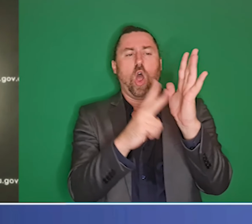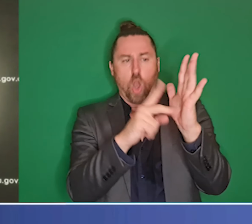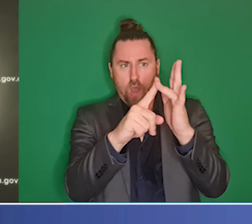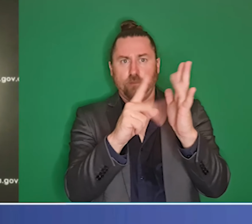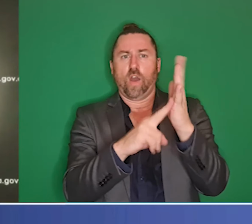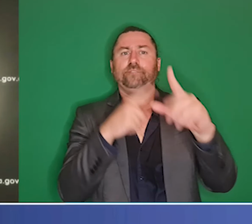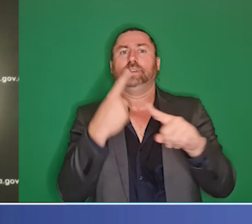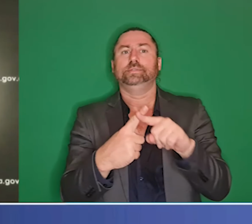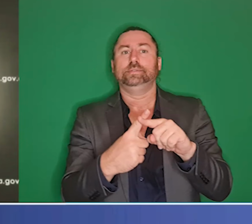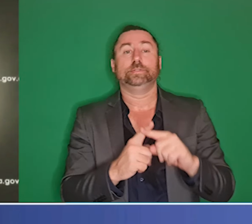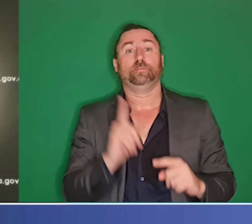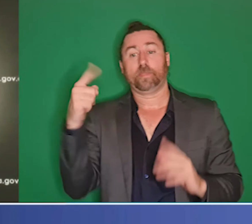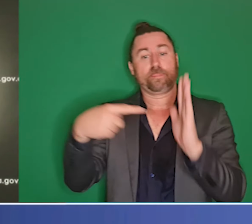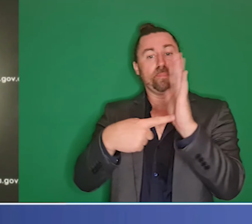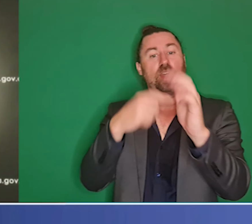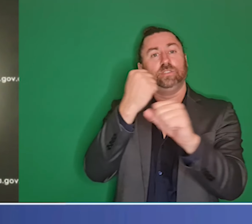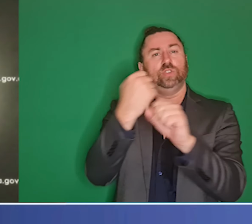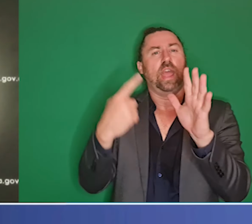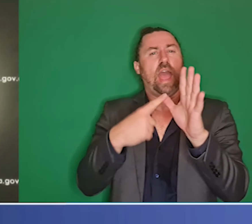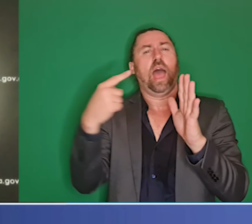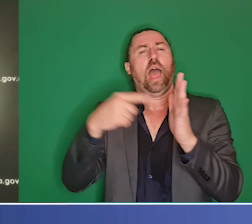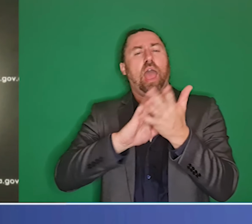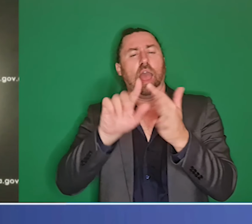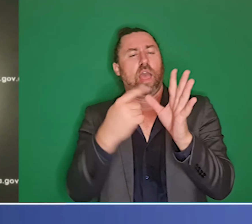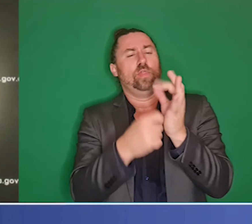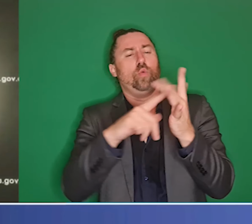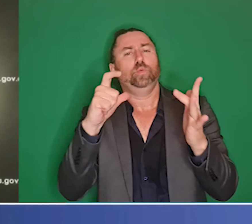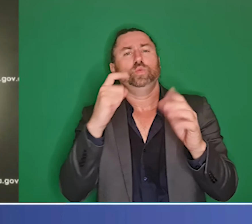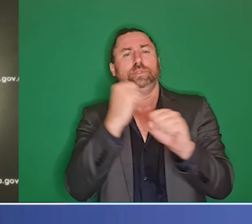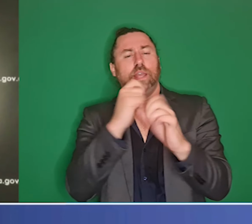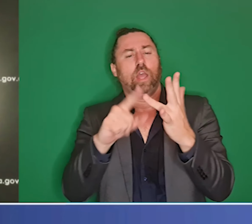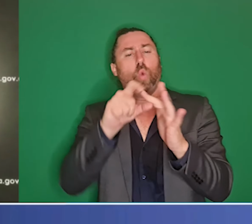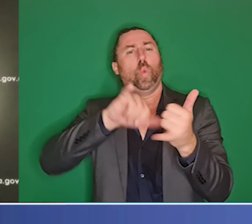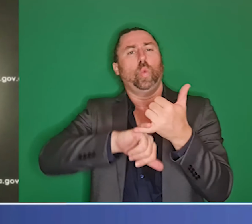the TGA is now at advanced stages of consideration.